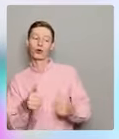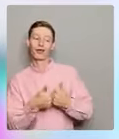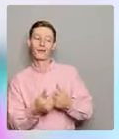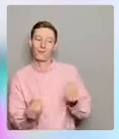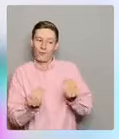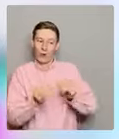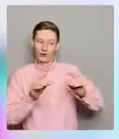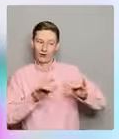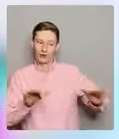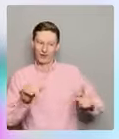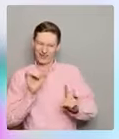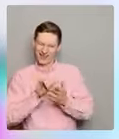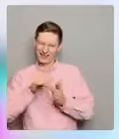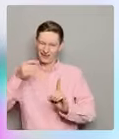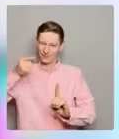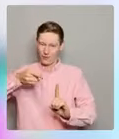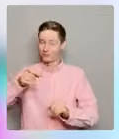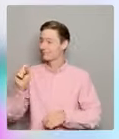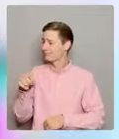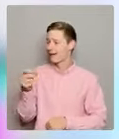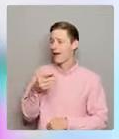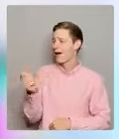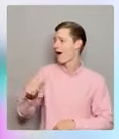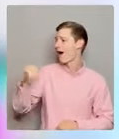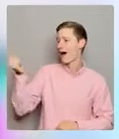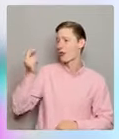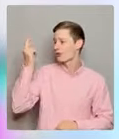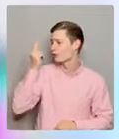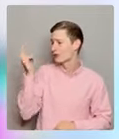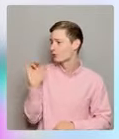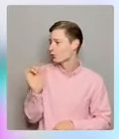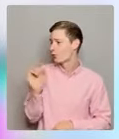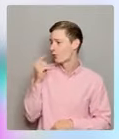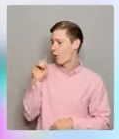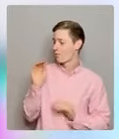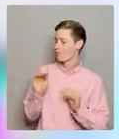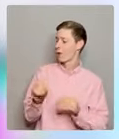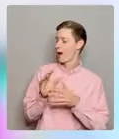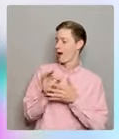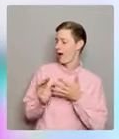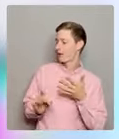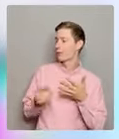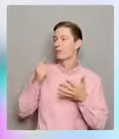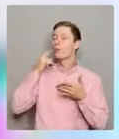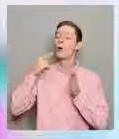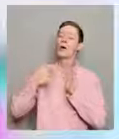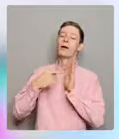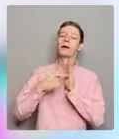even more diverse, which is kind of the point, right? Yeah, and there's other reasons for having, you know these options in your games too.